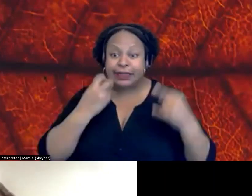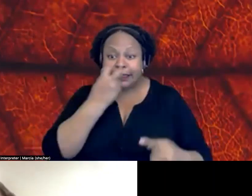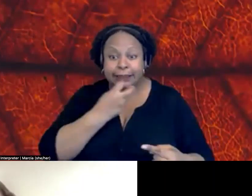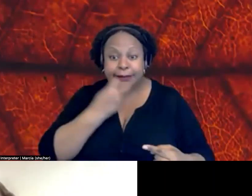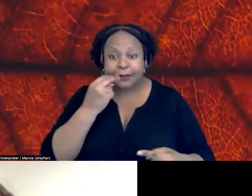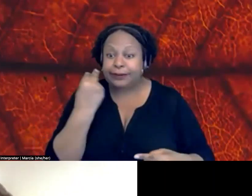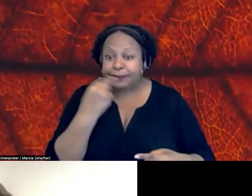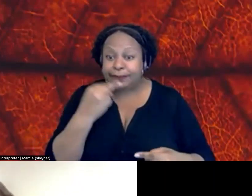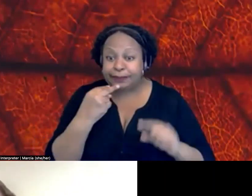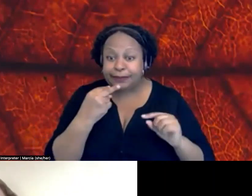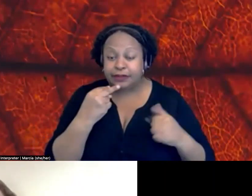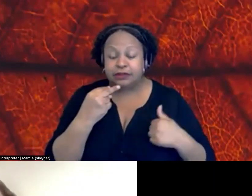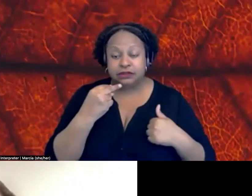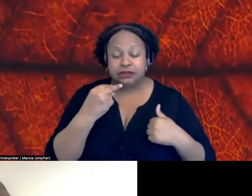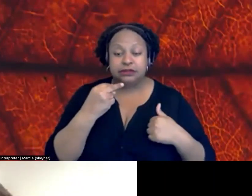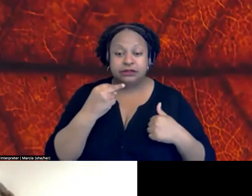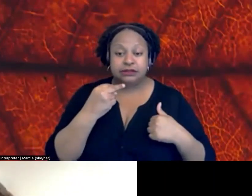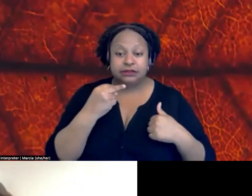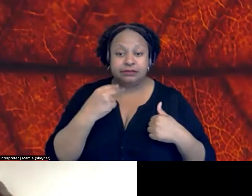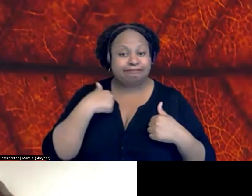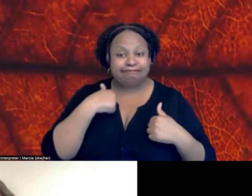And the thing is, I do not lip read.